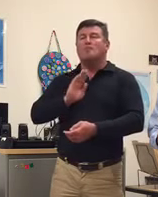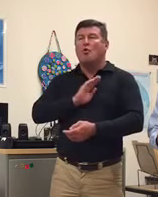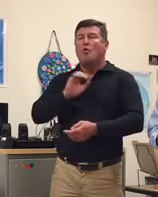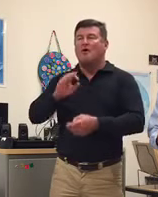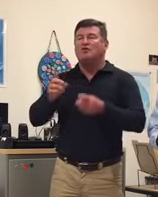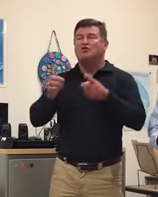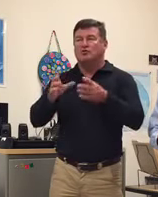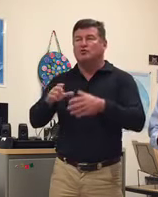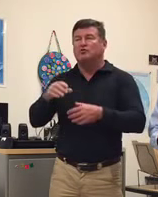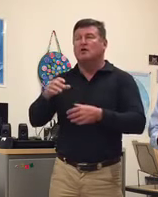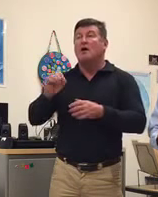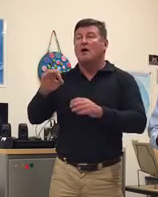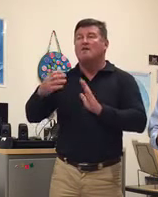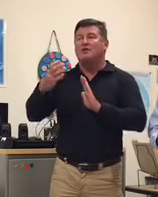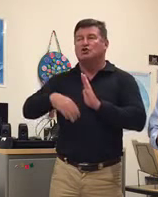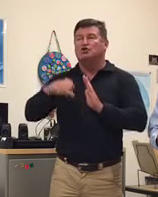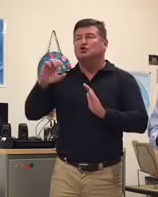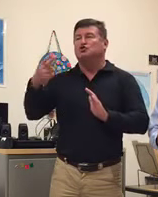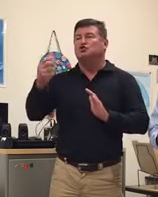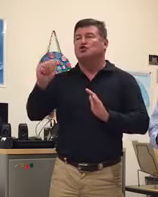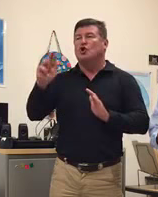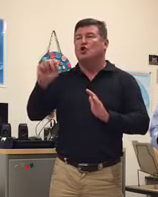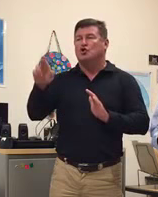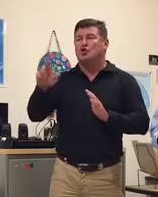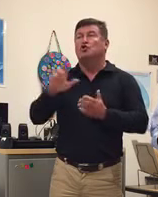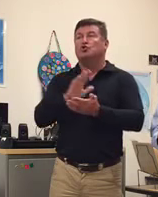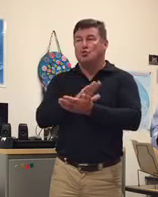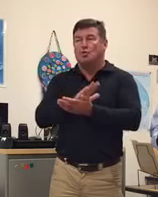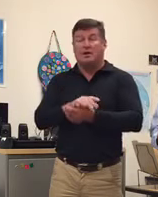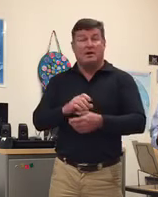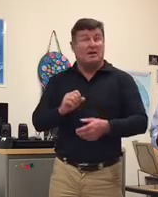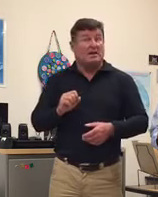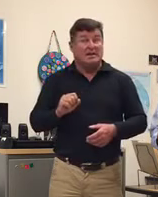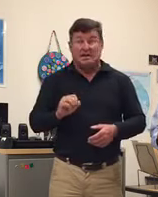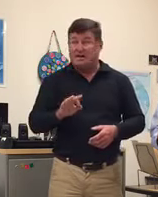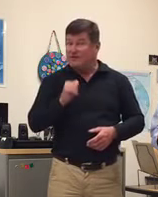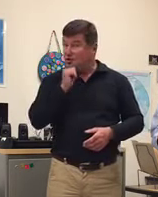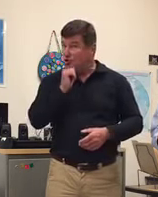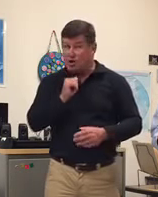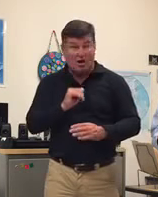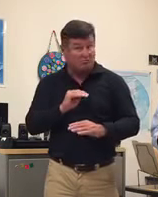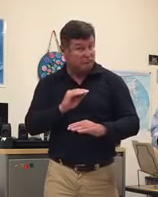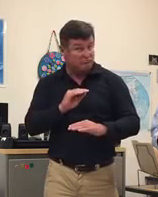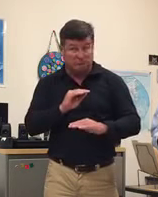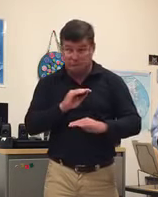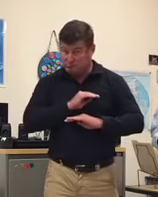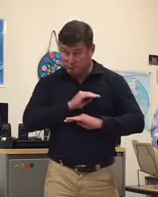board or your board of directors of the charter school. Once that occurs, if you're not satisfied